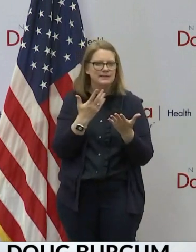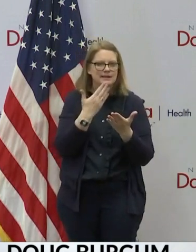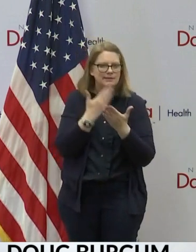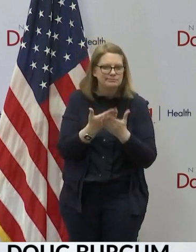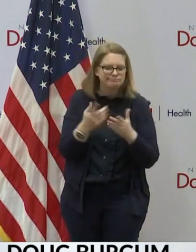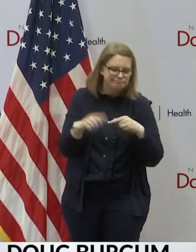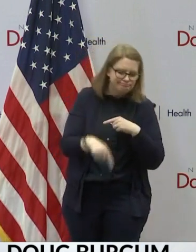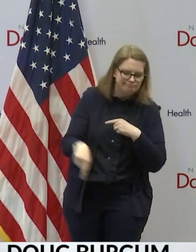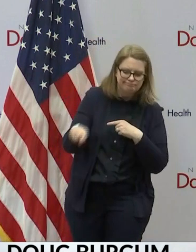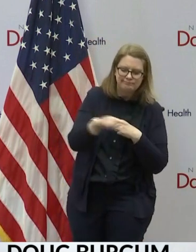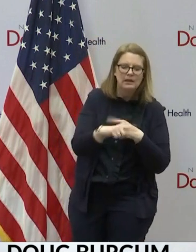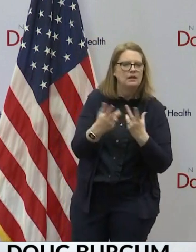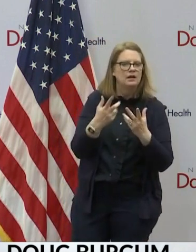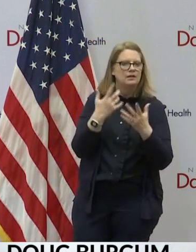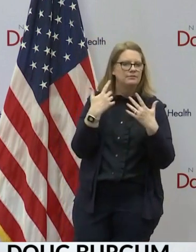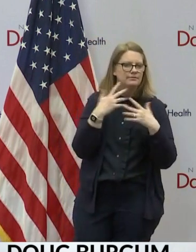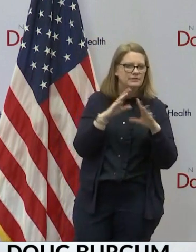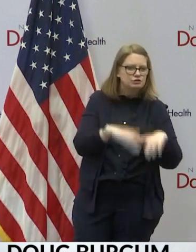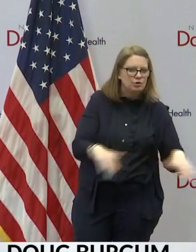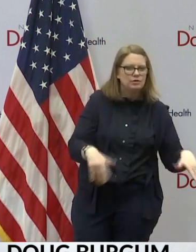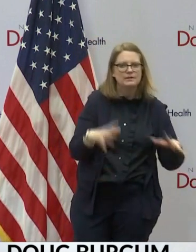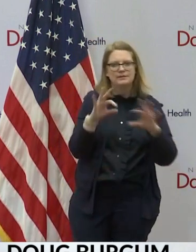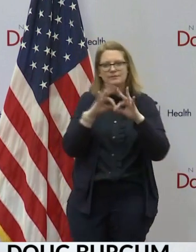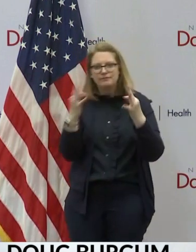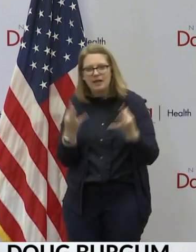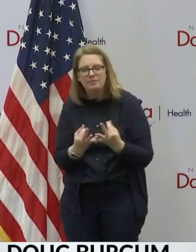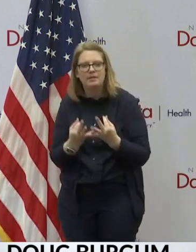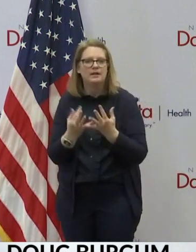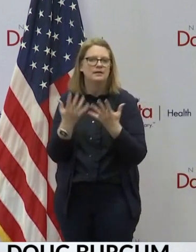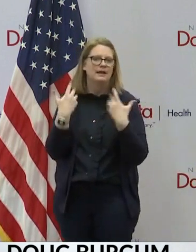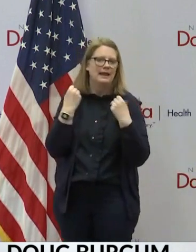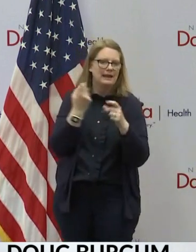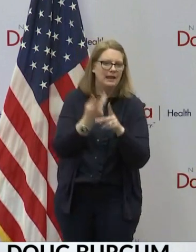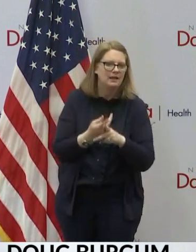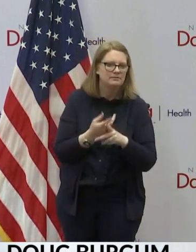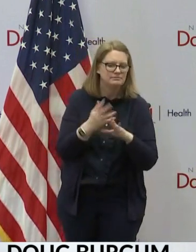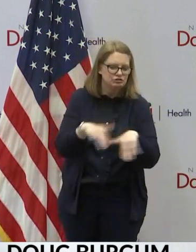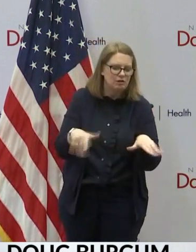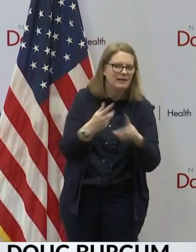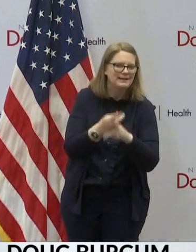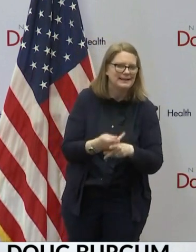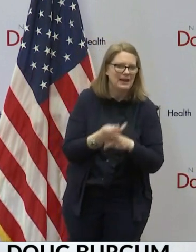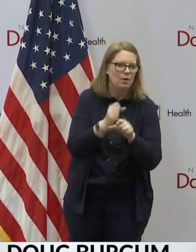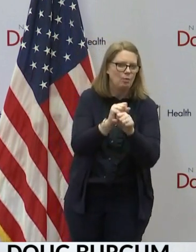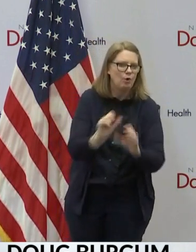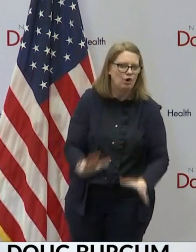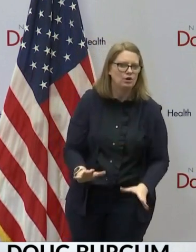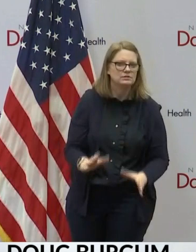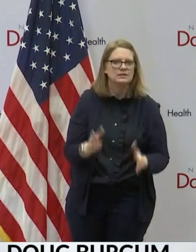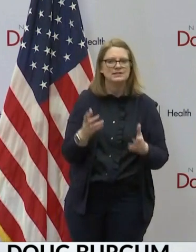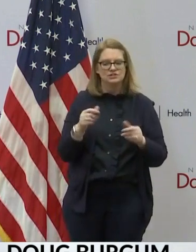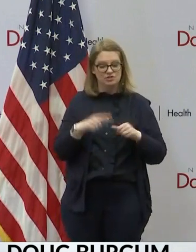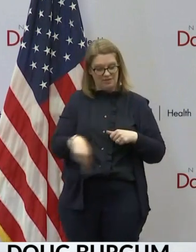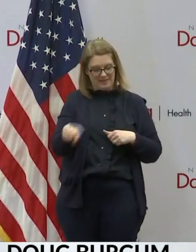THE PROGRAM. THE GOAL REMAINS THE SAME, PROTECT THE HEALTH AND WELL-BEING FOR THE CHILDREN, FAMILY AND CHILD CARE WORKERS TO